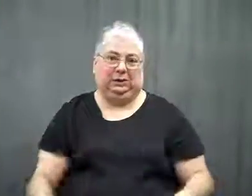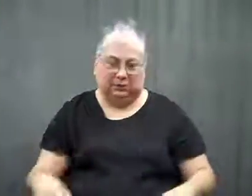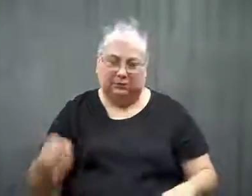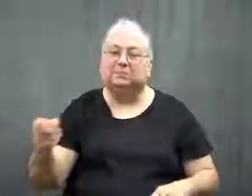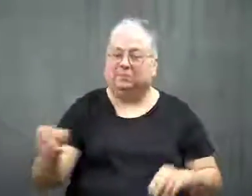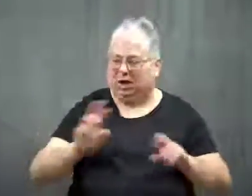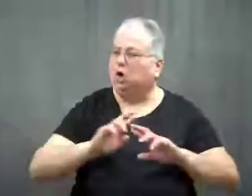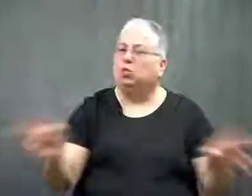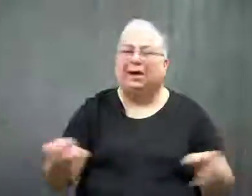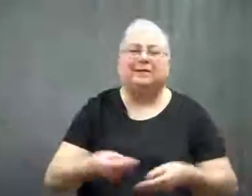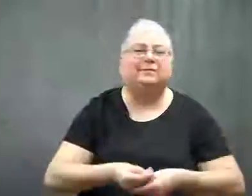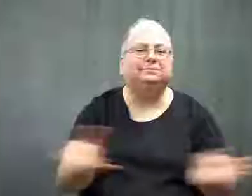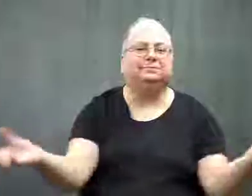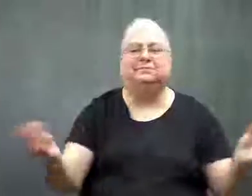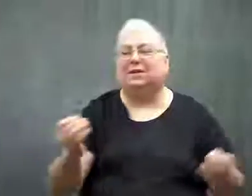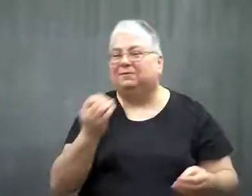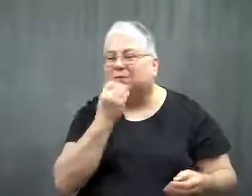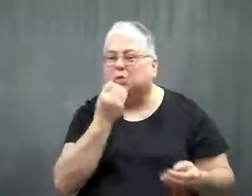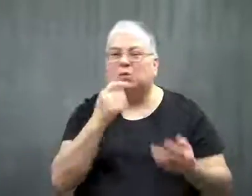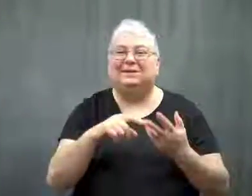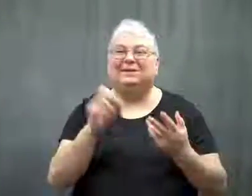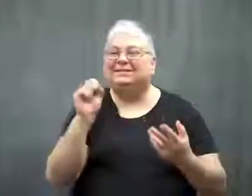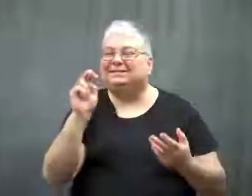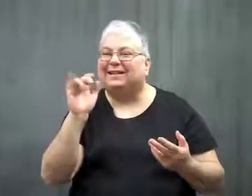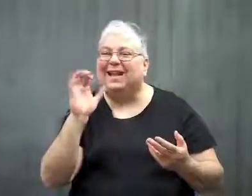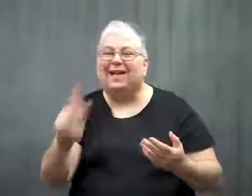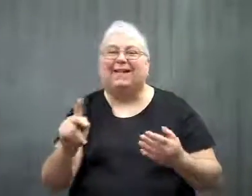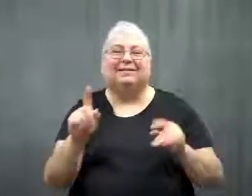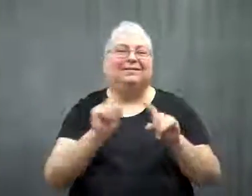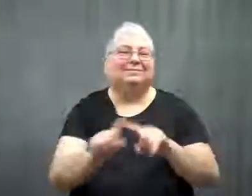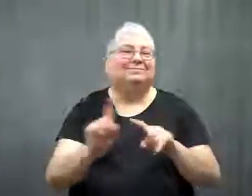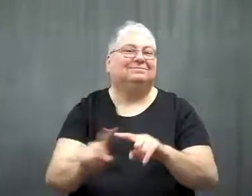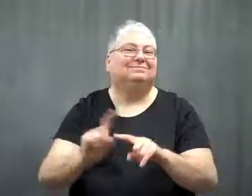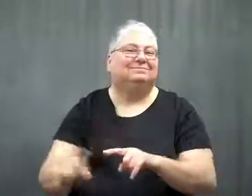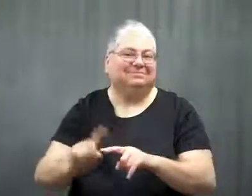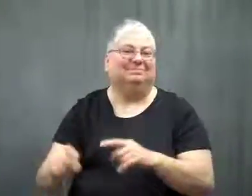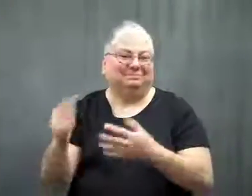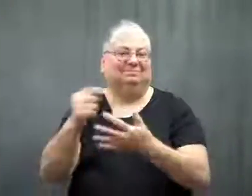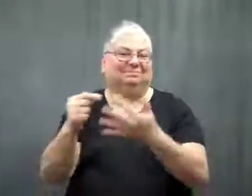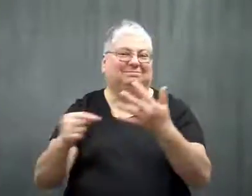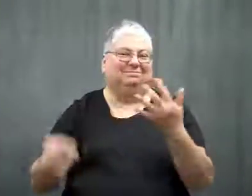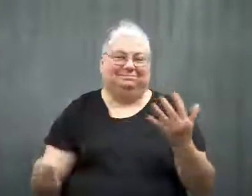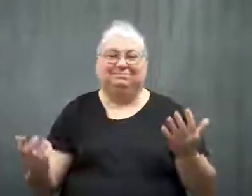They are distributing food and snacks.